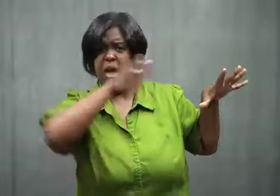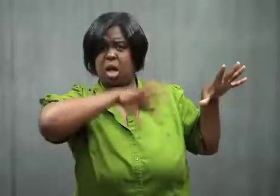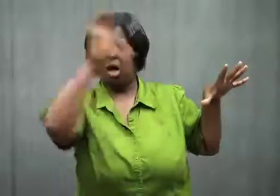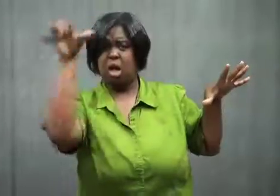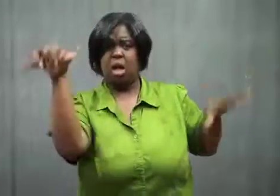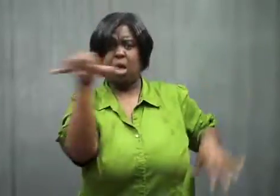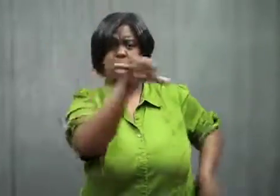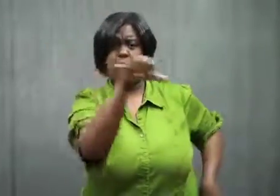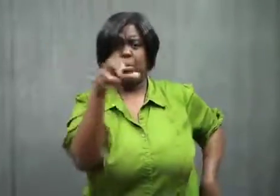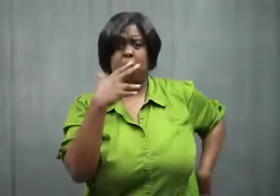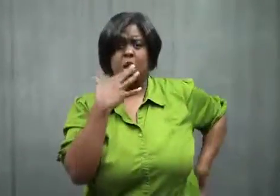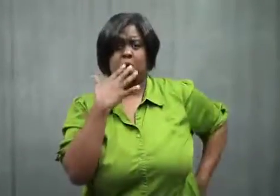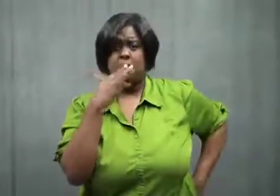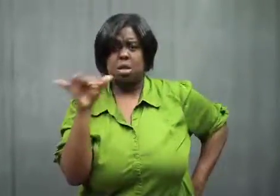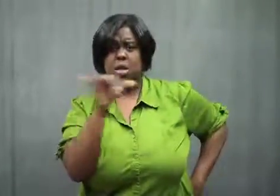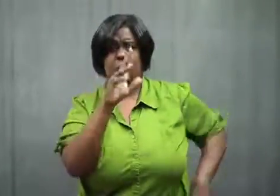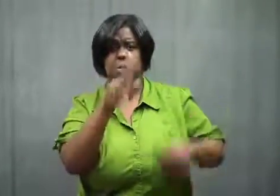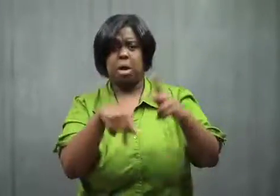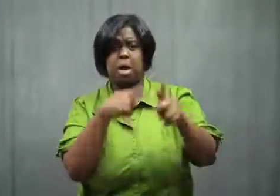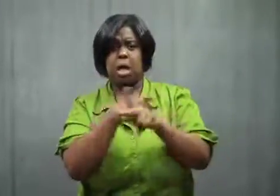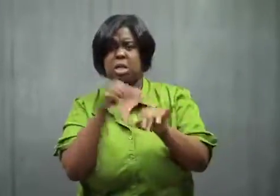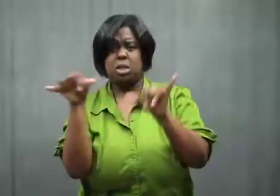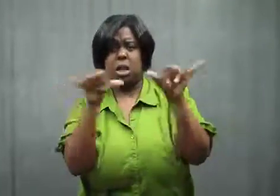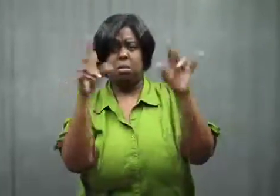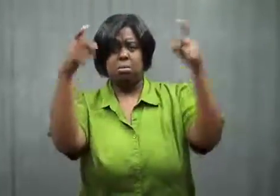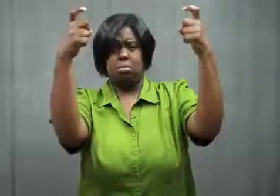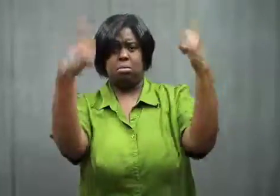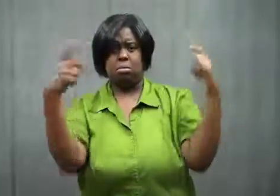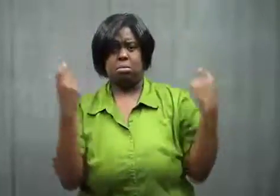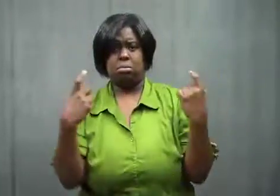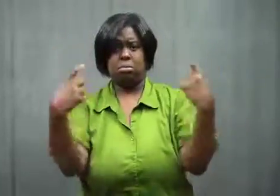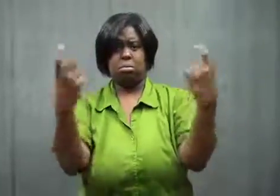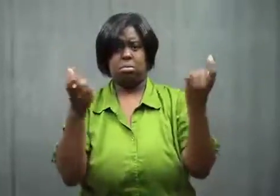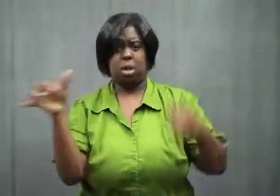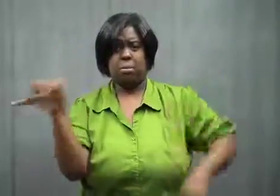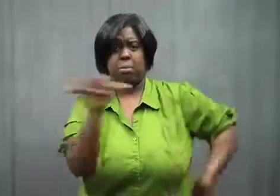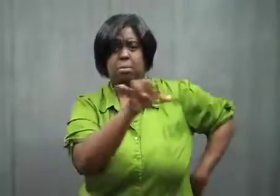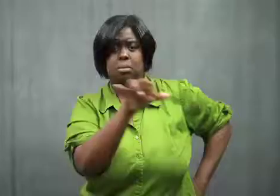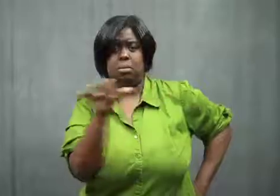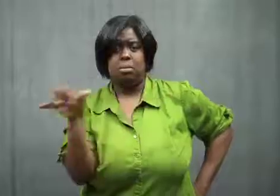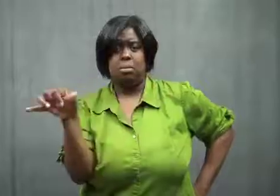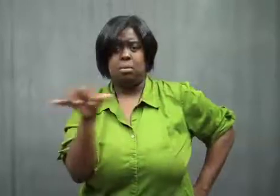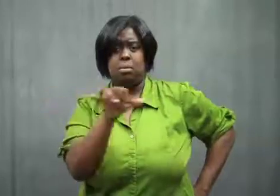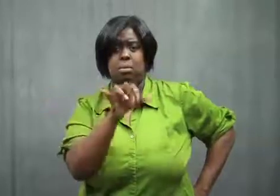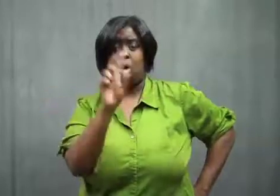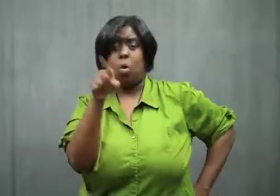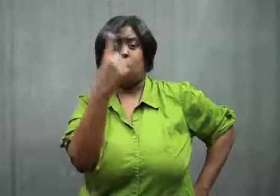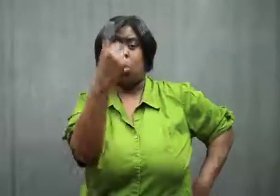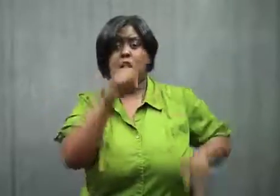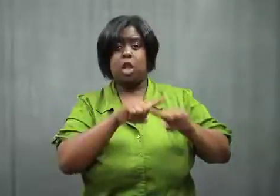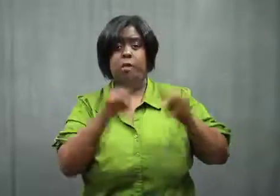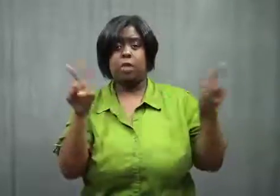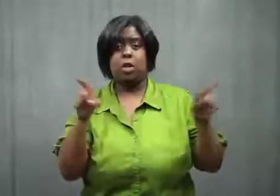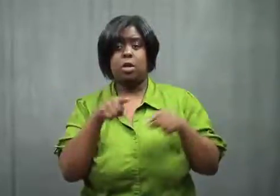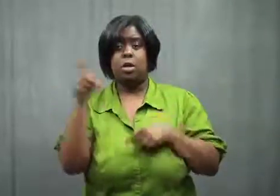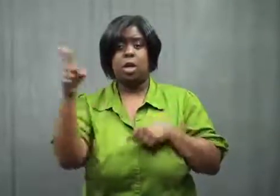My mind did a backflip. Oh. A car. Same color. Same kind. Same chrome.